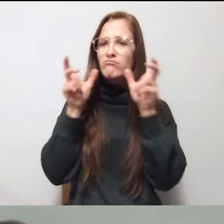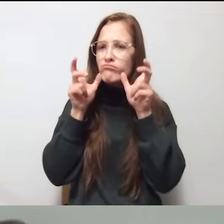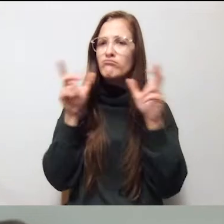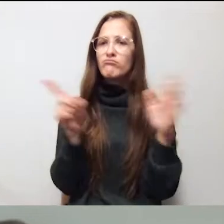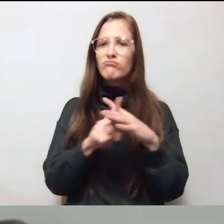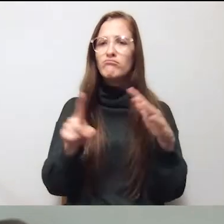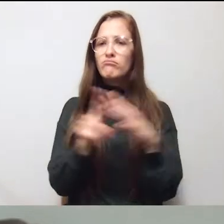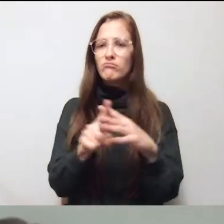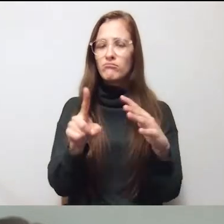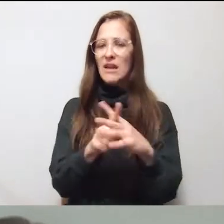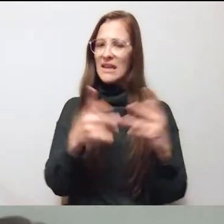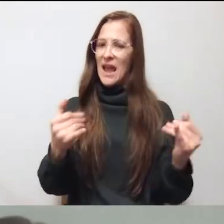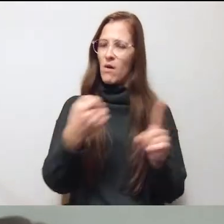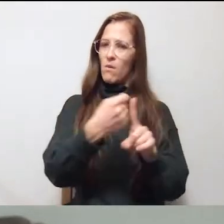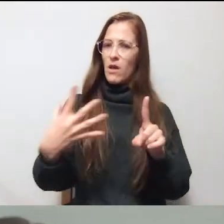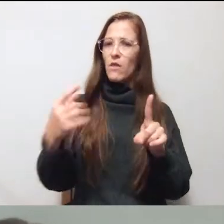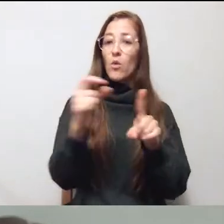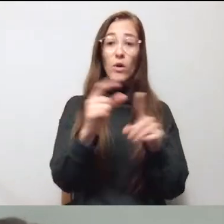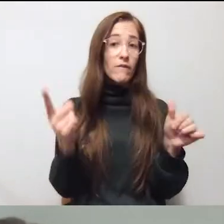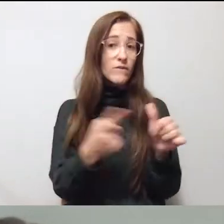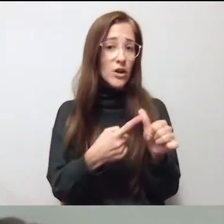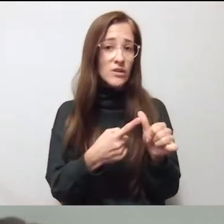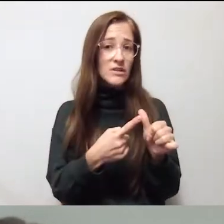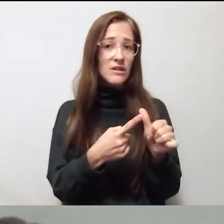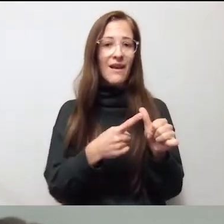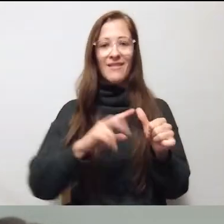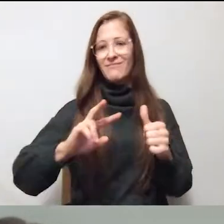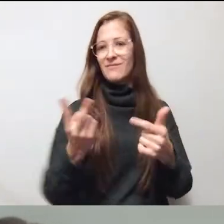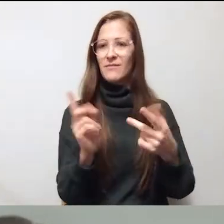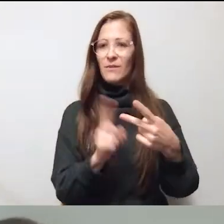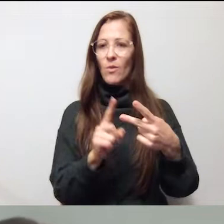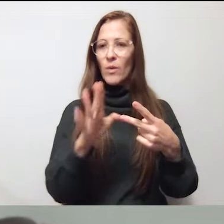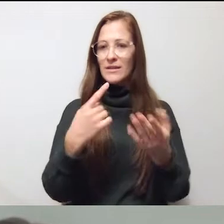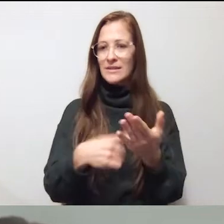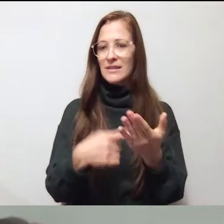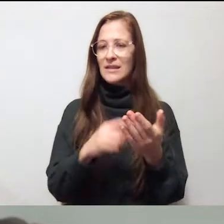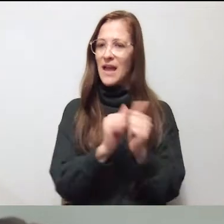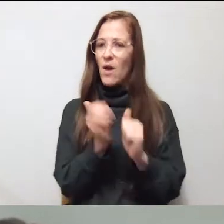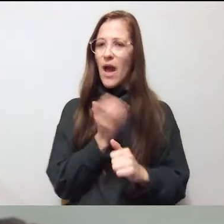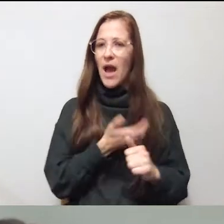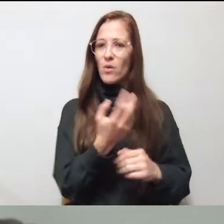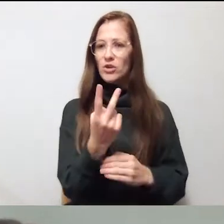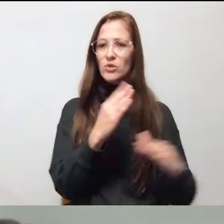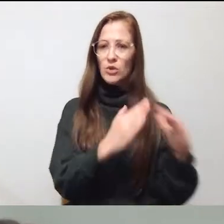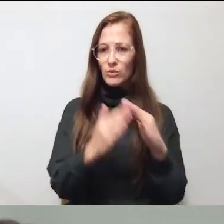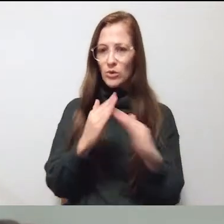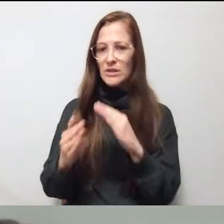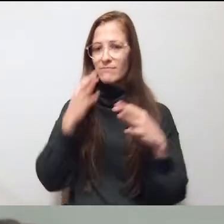Let's talk about the word first and then we'll talk about how it is that our two communities are definitely part of that.